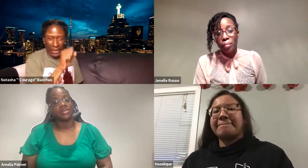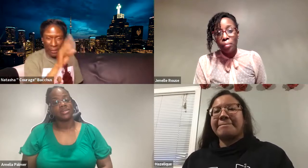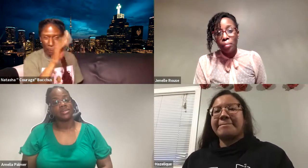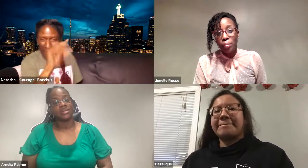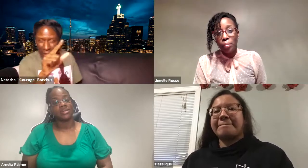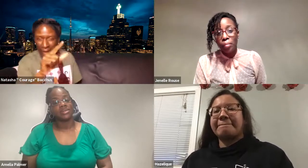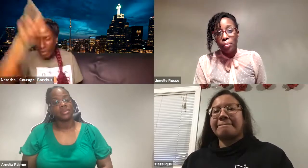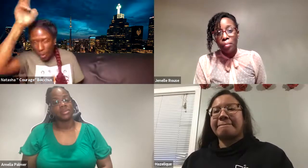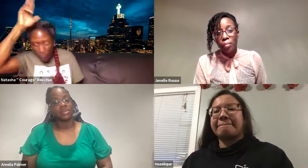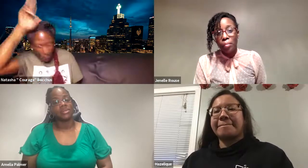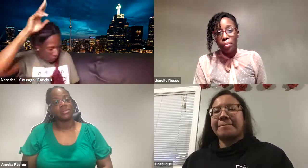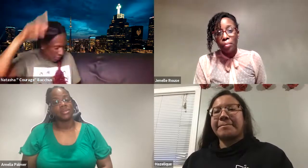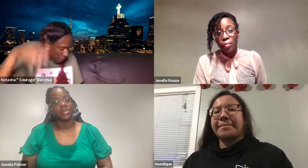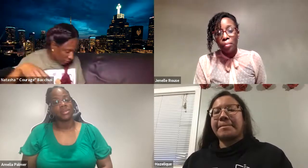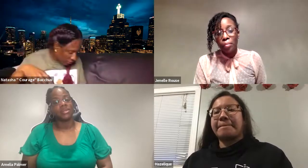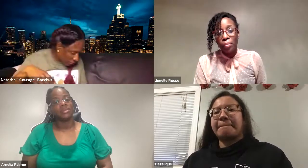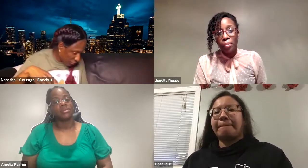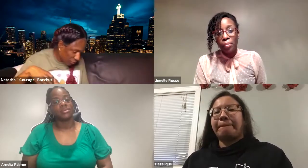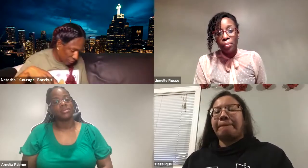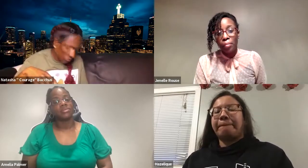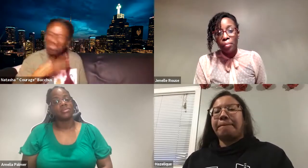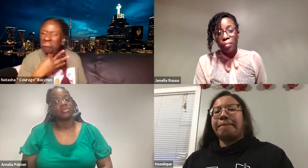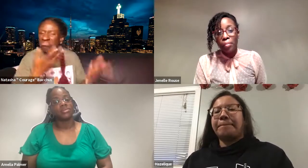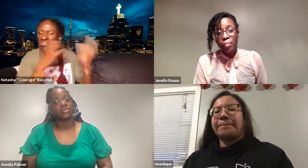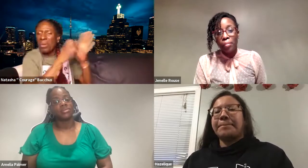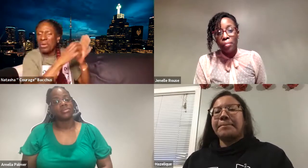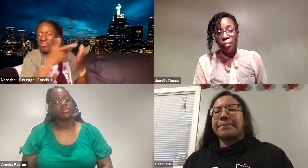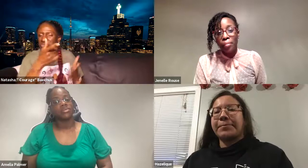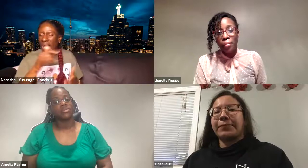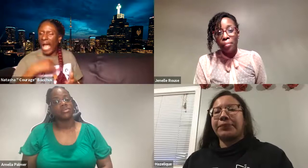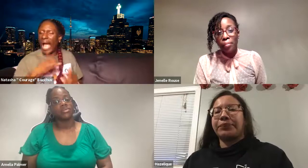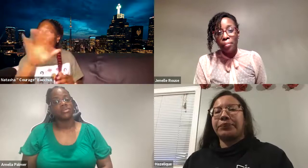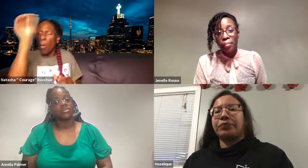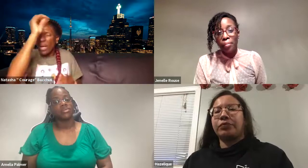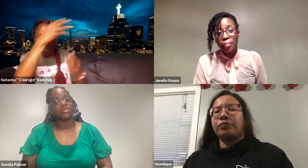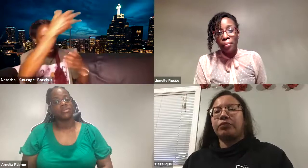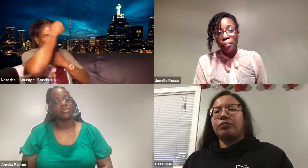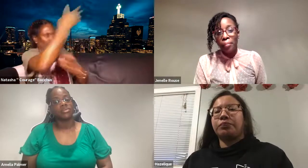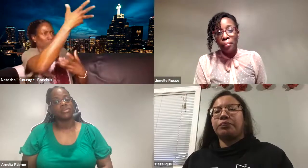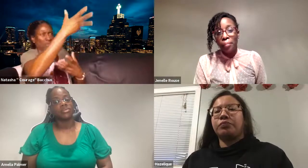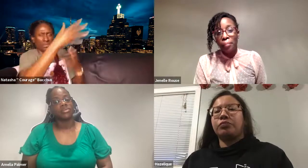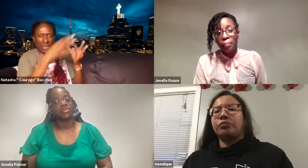and the influence that that has had on language, whether it be ASL BASL or united sign language...